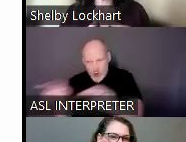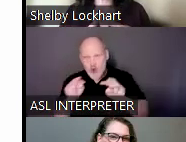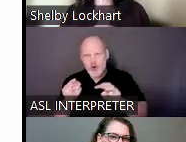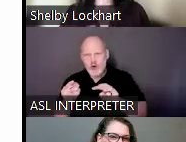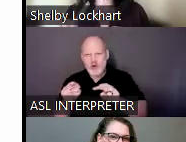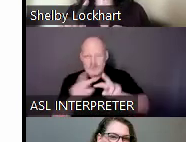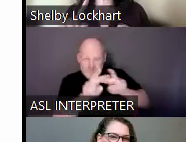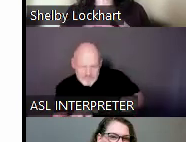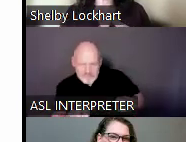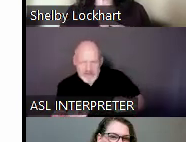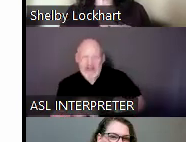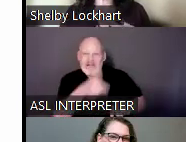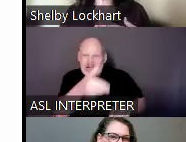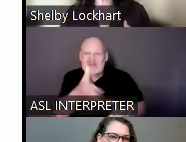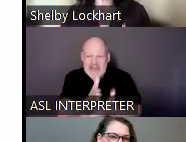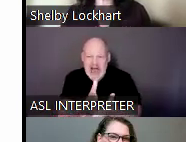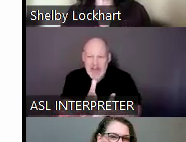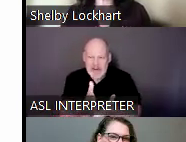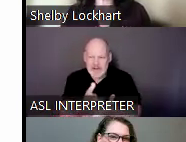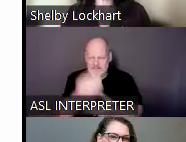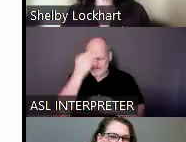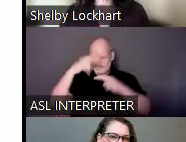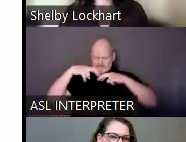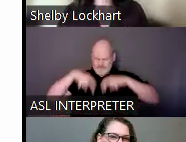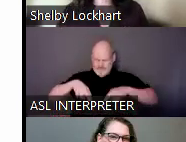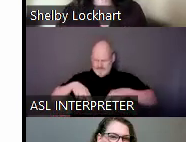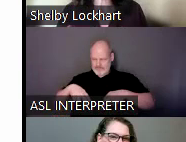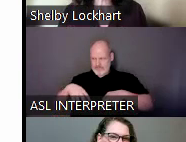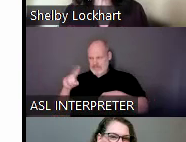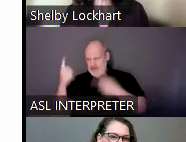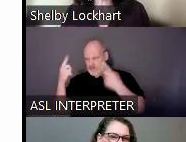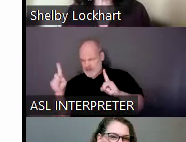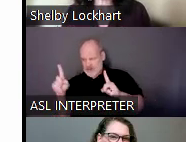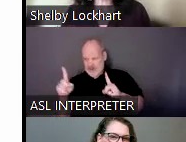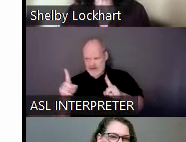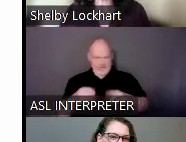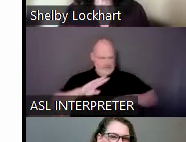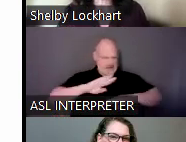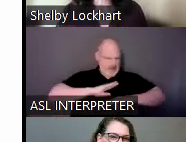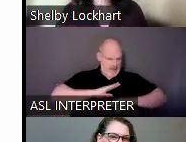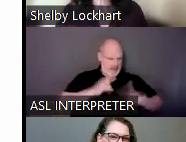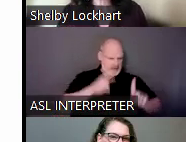outcomes we want and are we doing what we said we would do? The other part of the